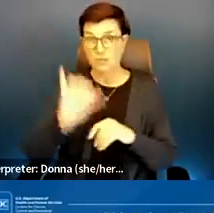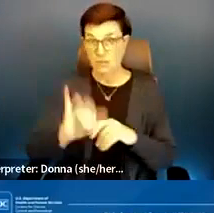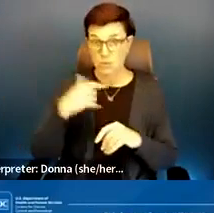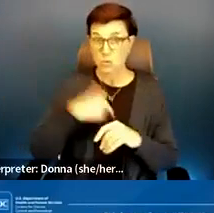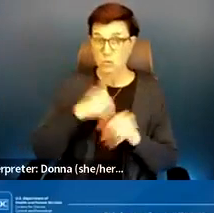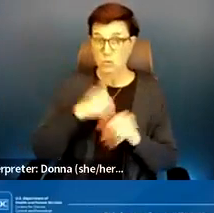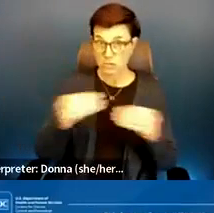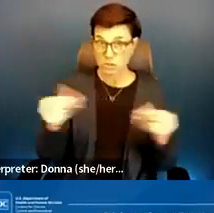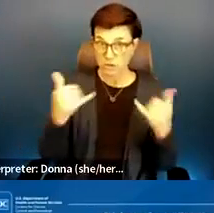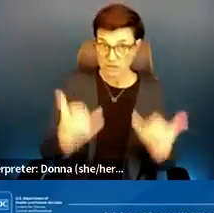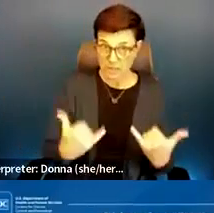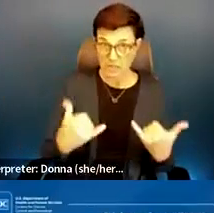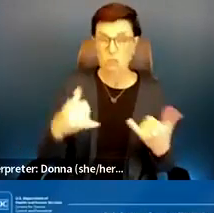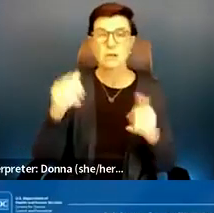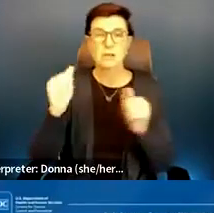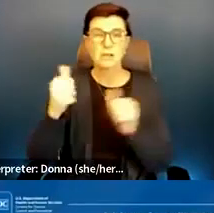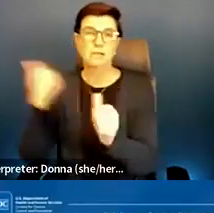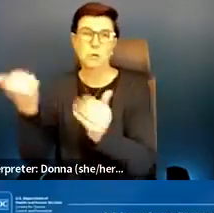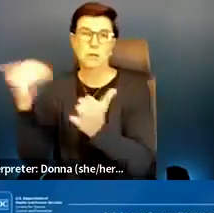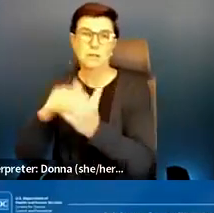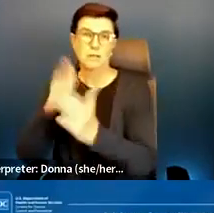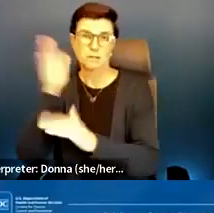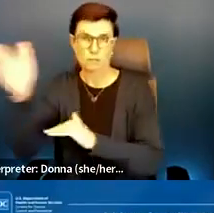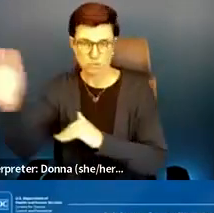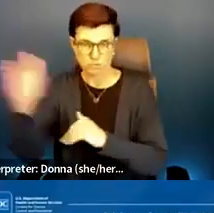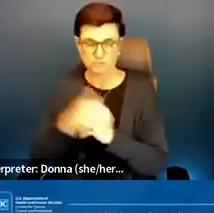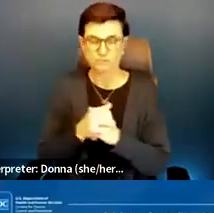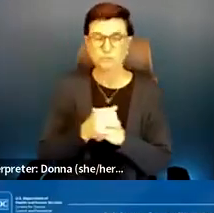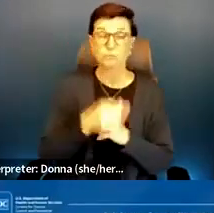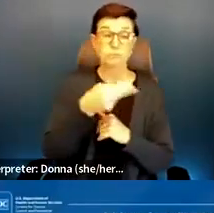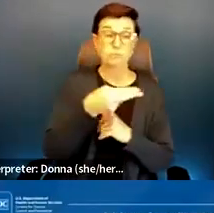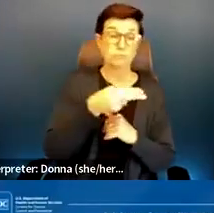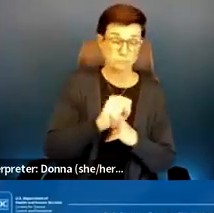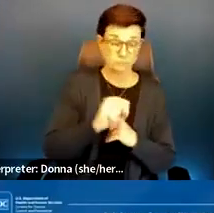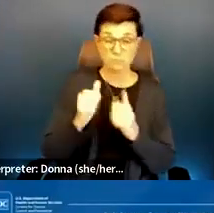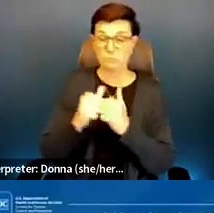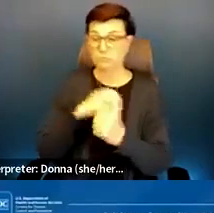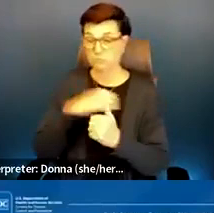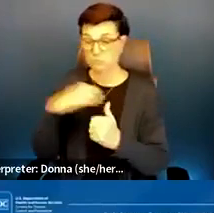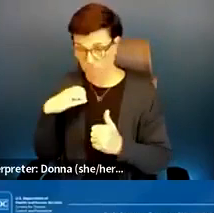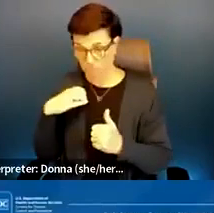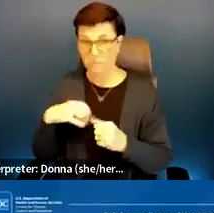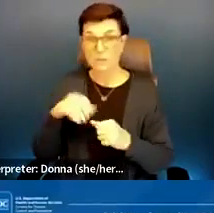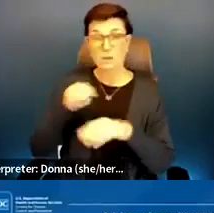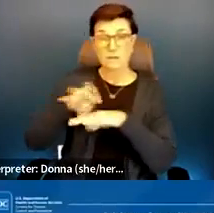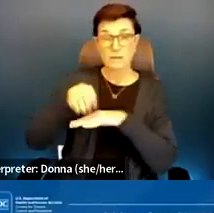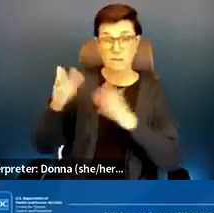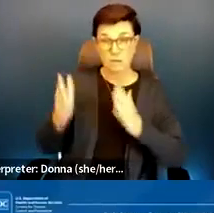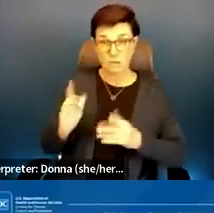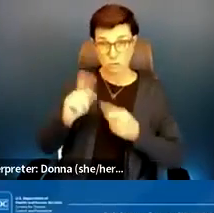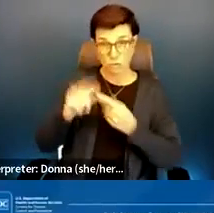Through an agreement with HHS and Congress, the Advisory Committee to the Director, through the laboratory work group,